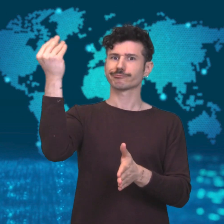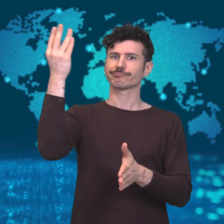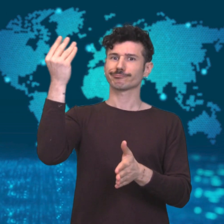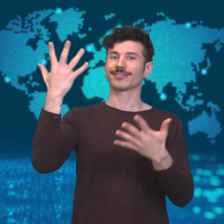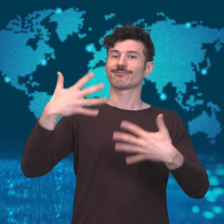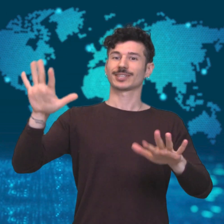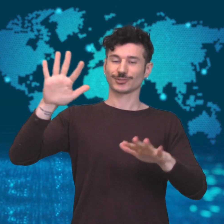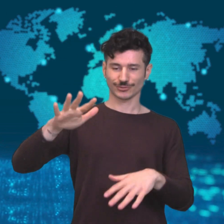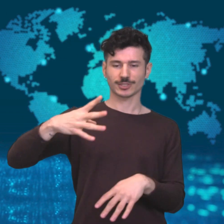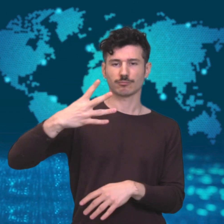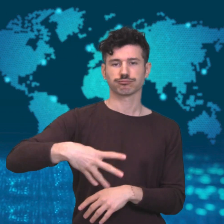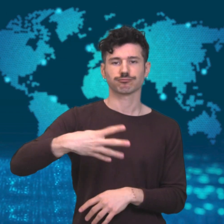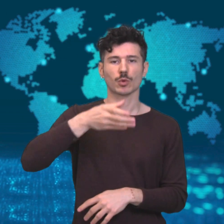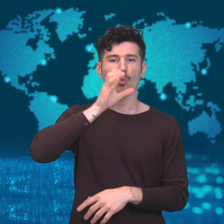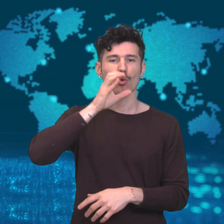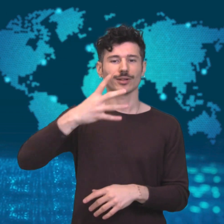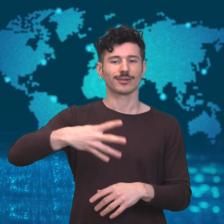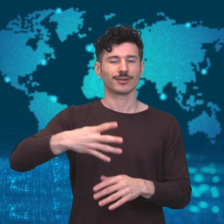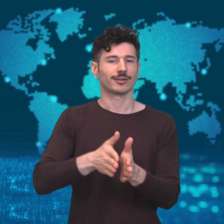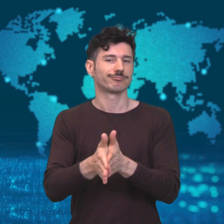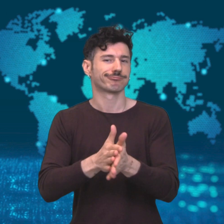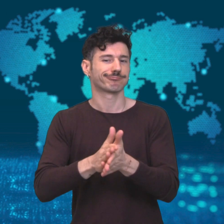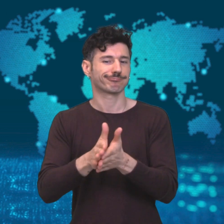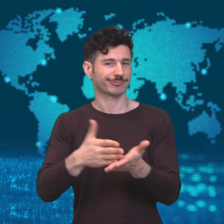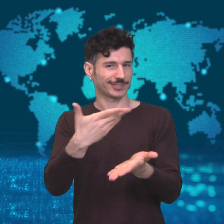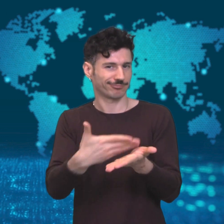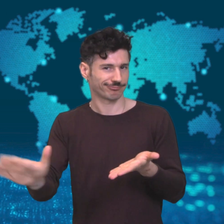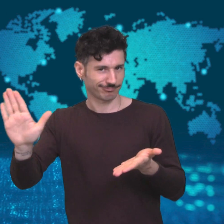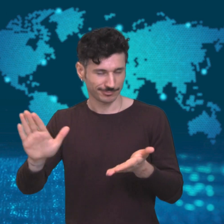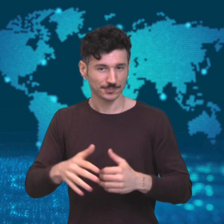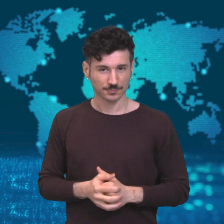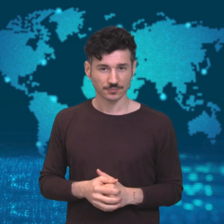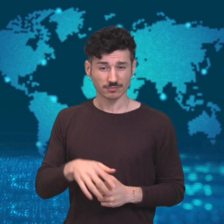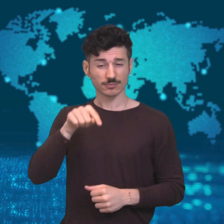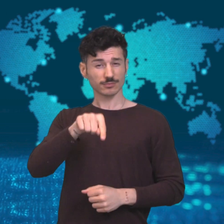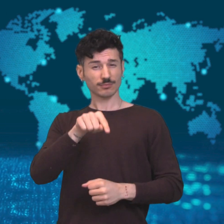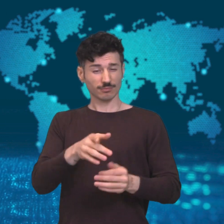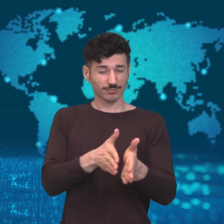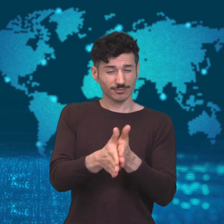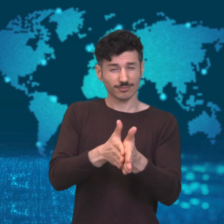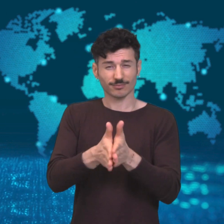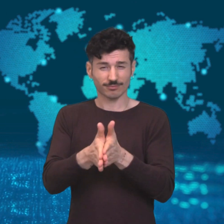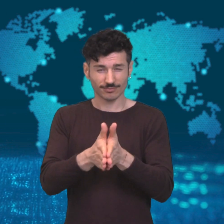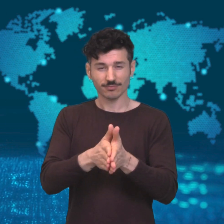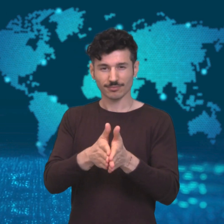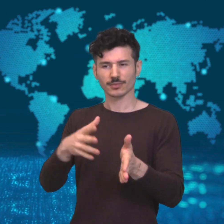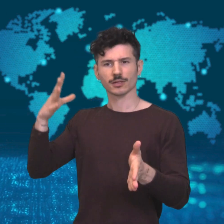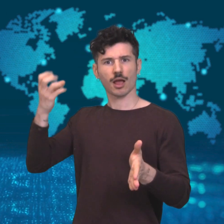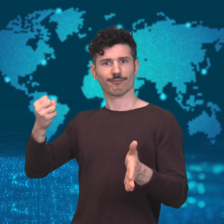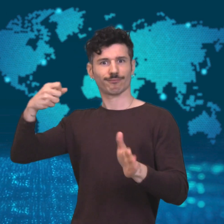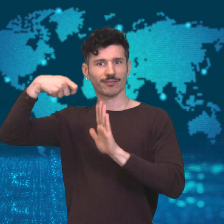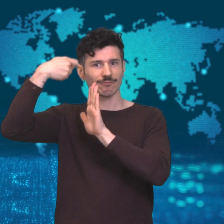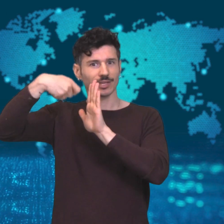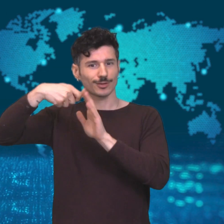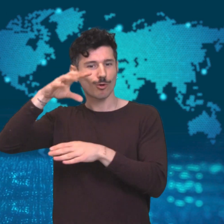the person know hand-washing is complete. Water then is released to rinse the hands.